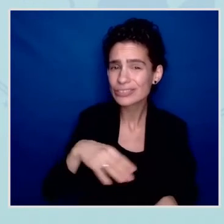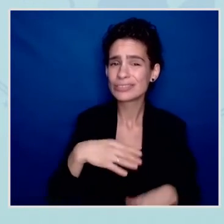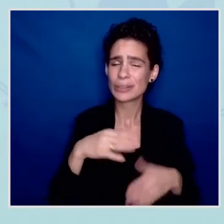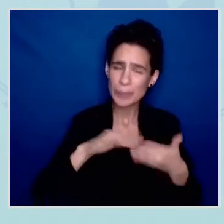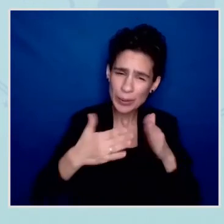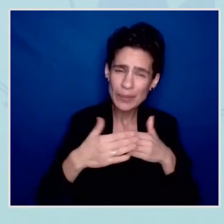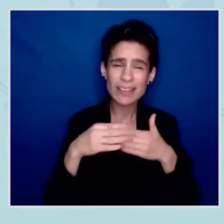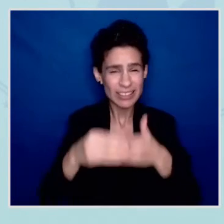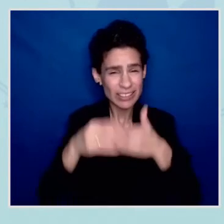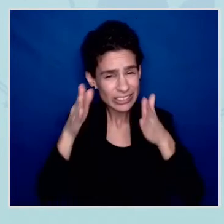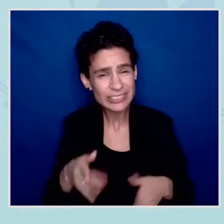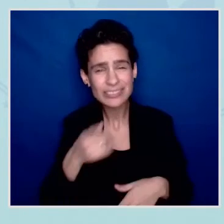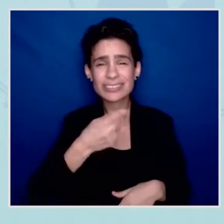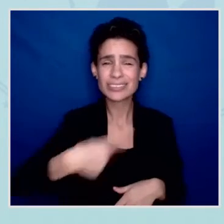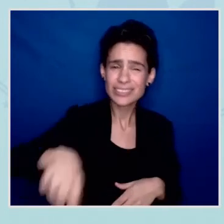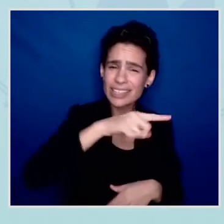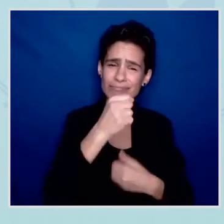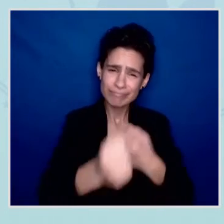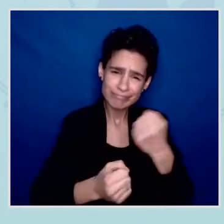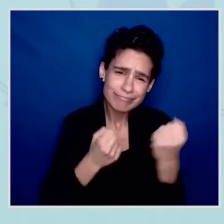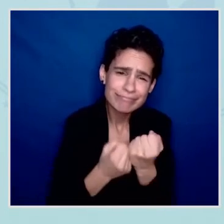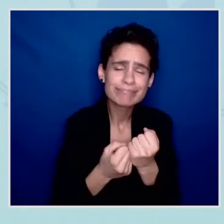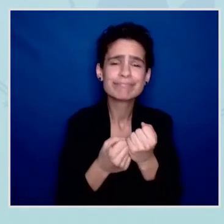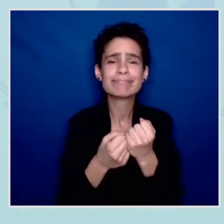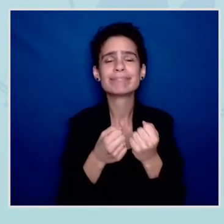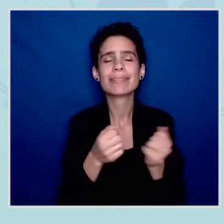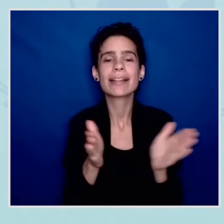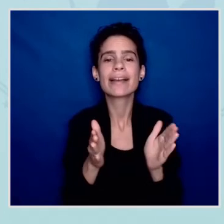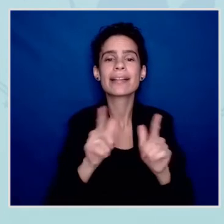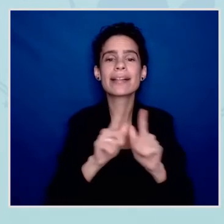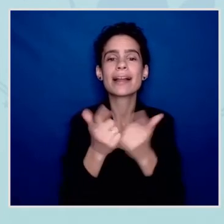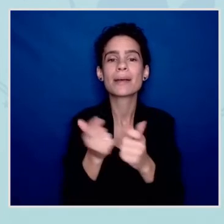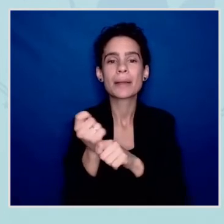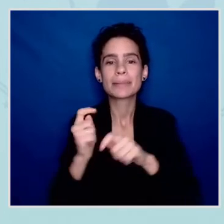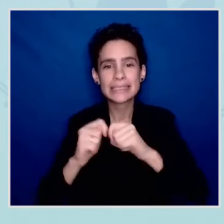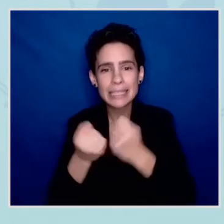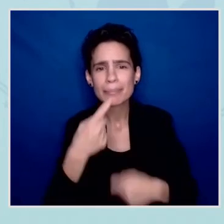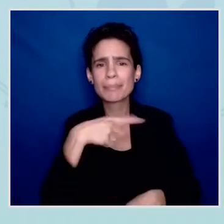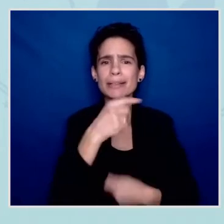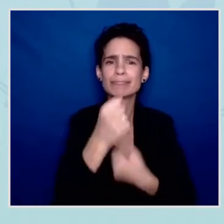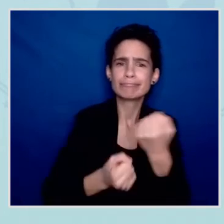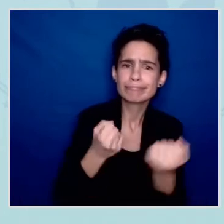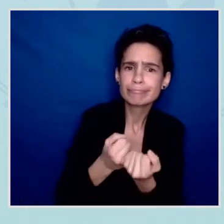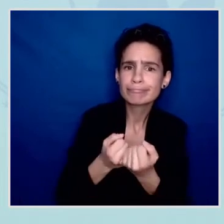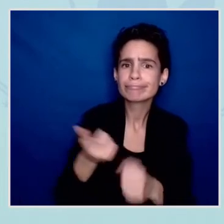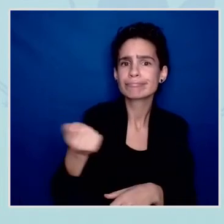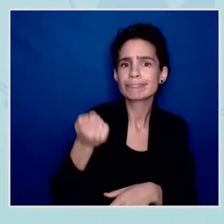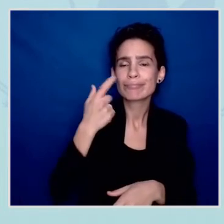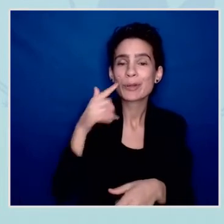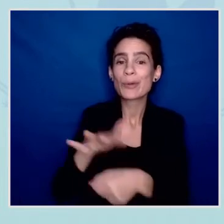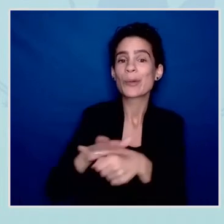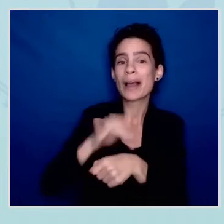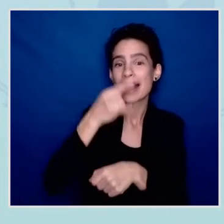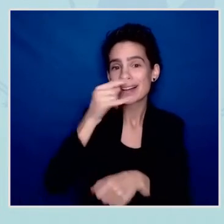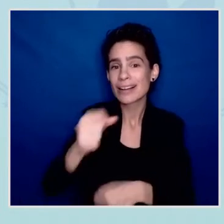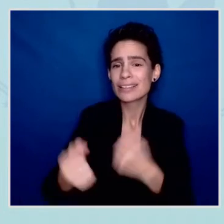BUSINESSES, THEY ARE NOT JUST BUSINESS LEADERS, THEY ARE CIVIC LEADERS.